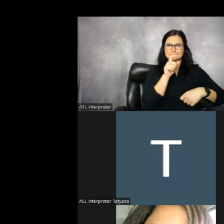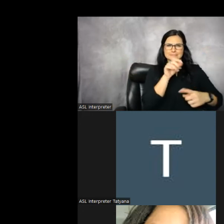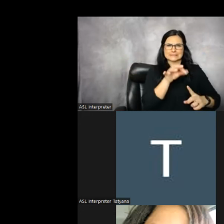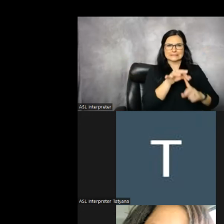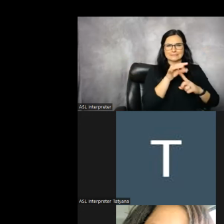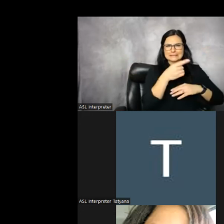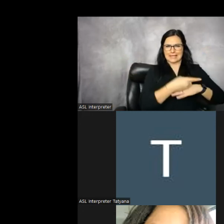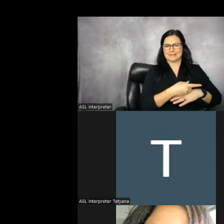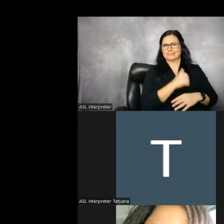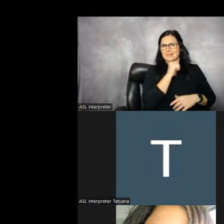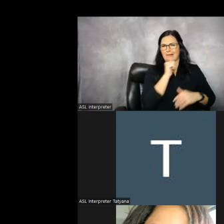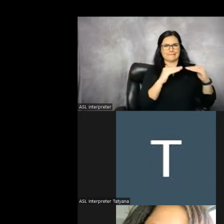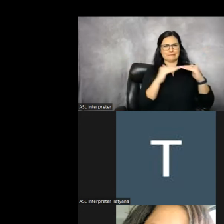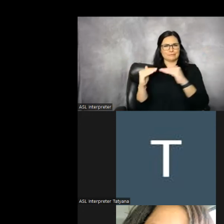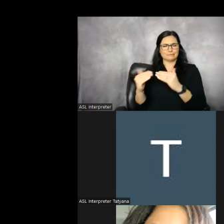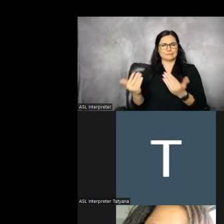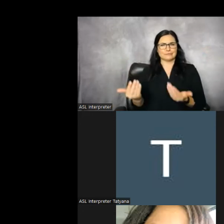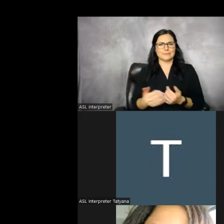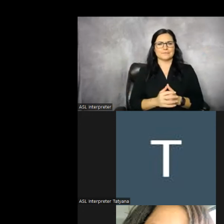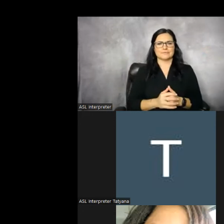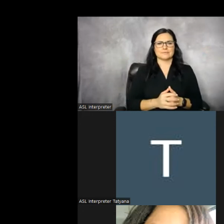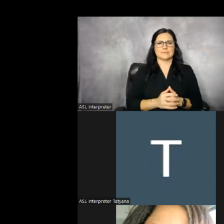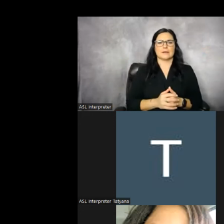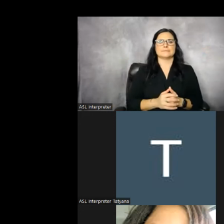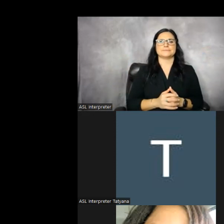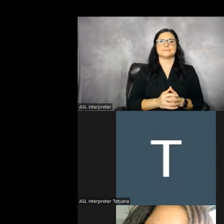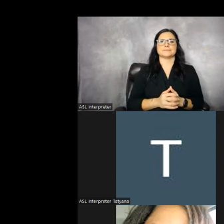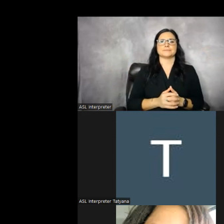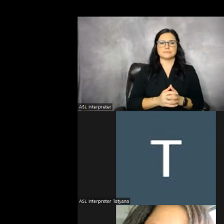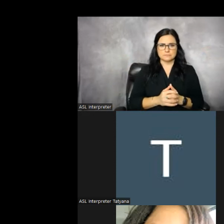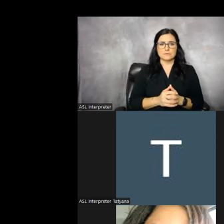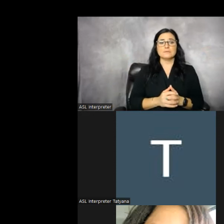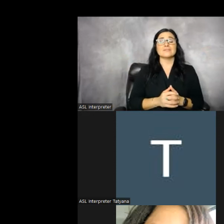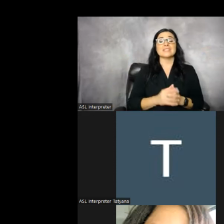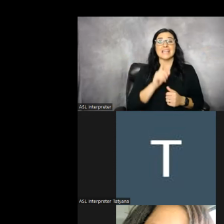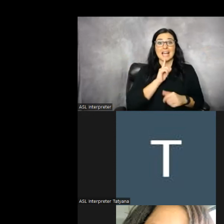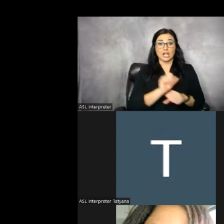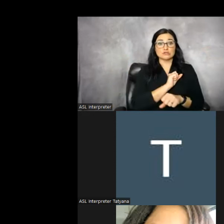Does it have an equitable impact? Well, no, because it required users to actually go